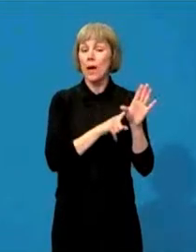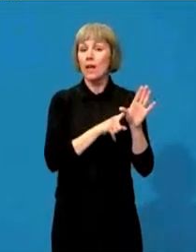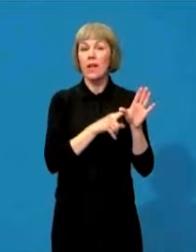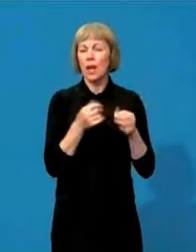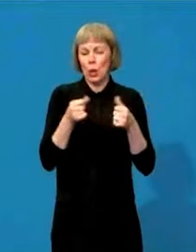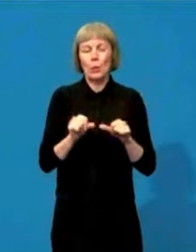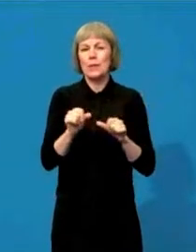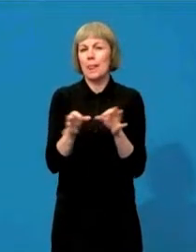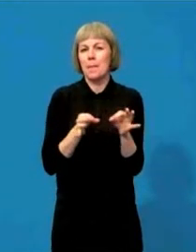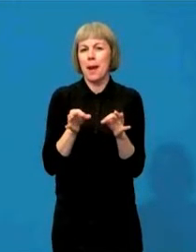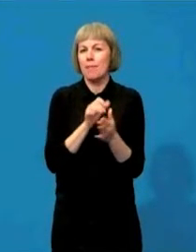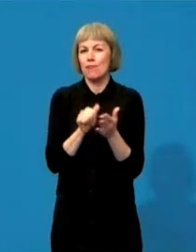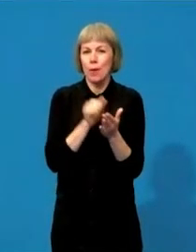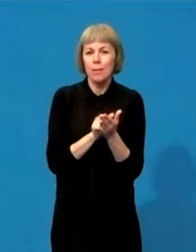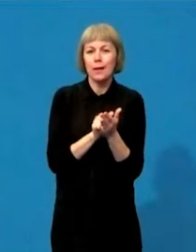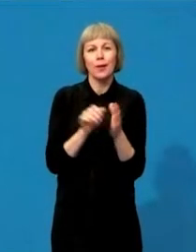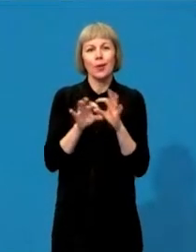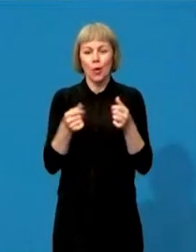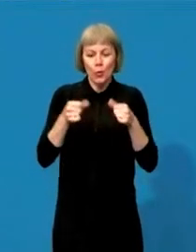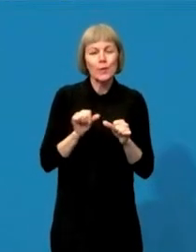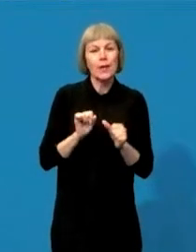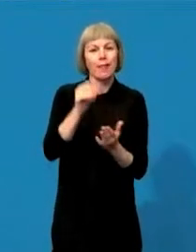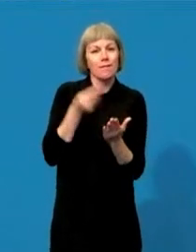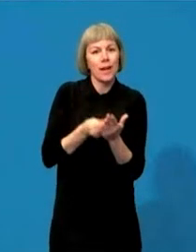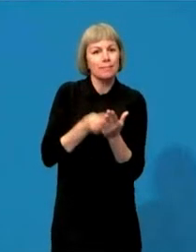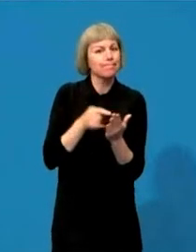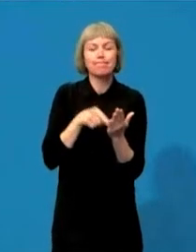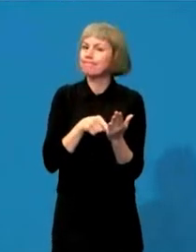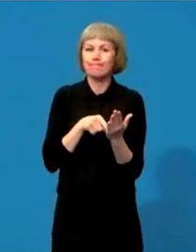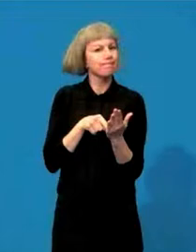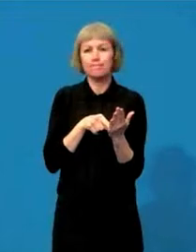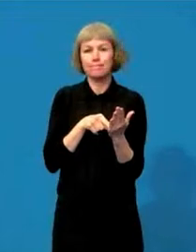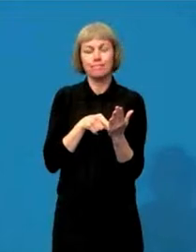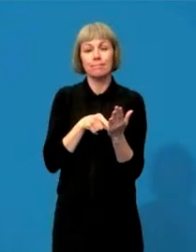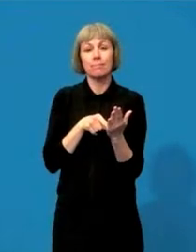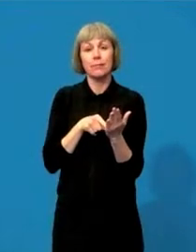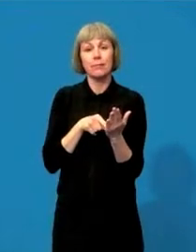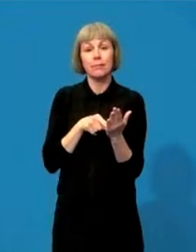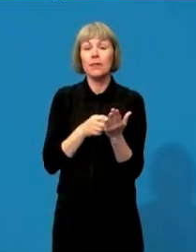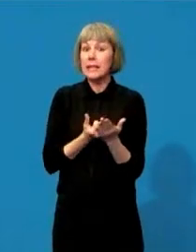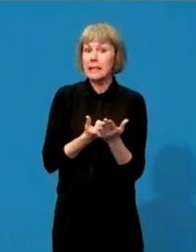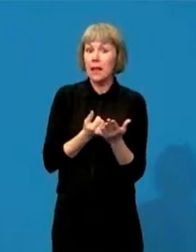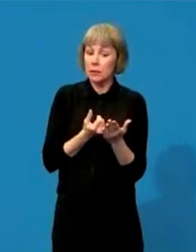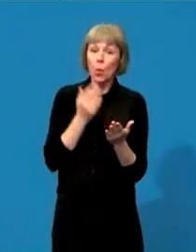It suggests that participant spending is, on average, 28.4 per cent of their committed